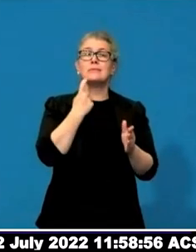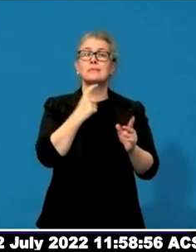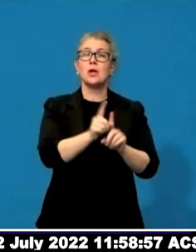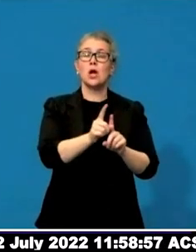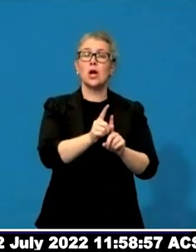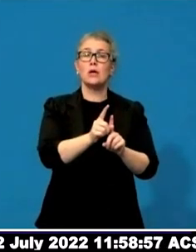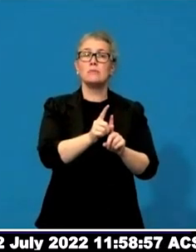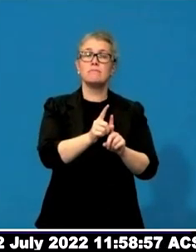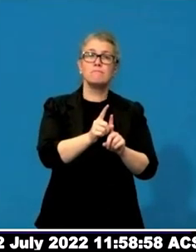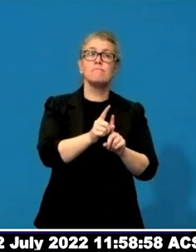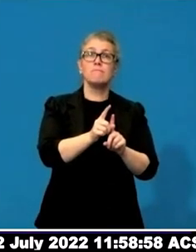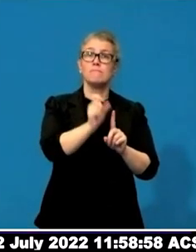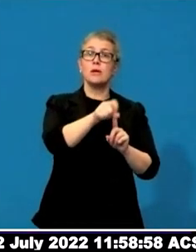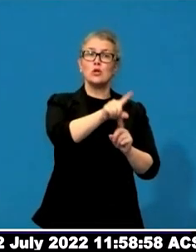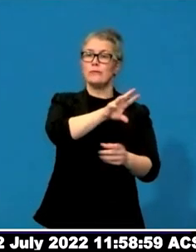working in a remote community.